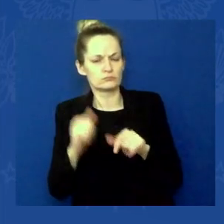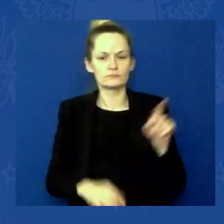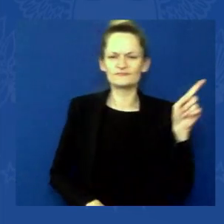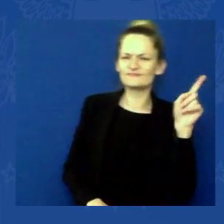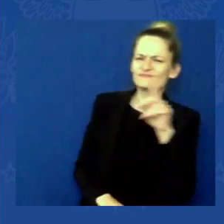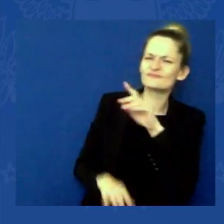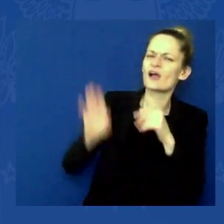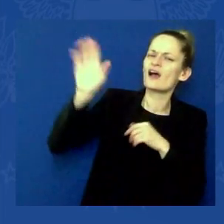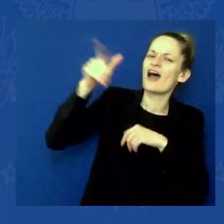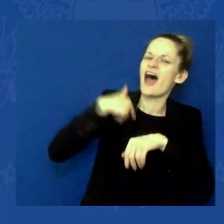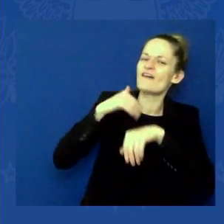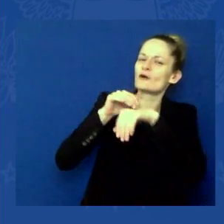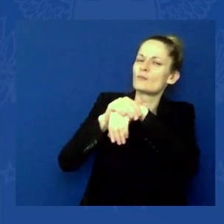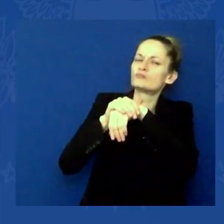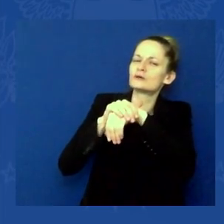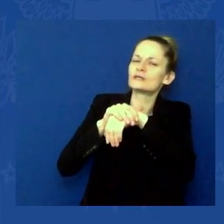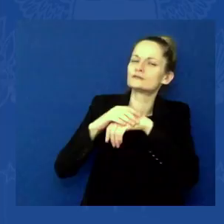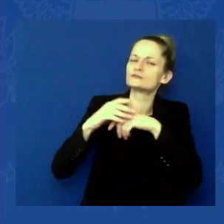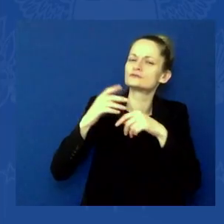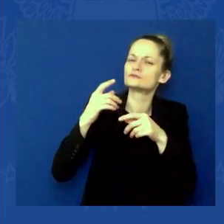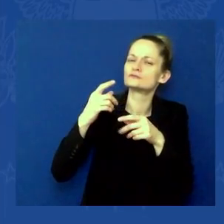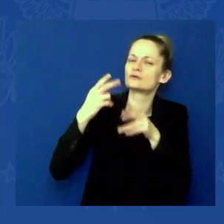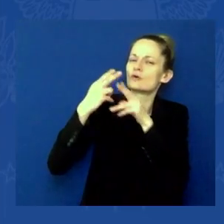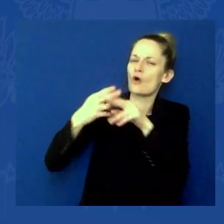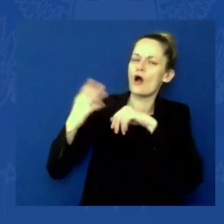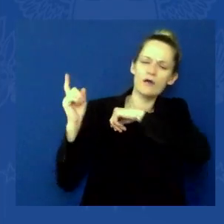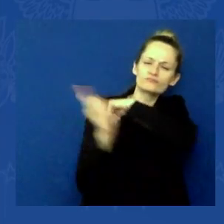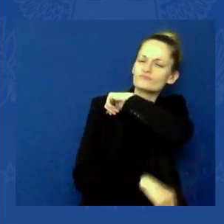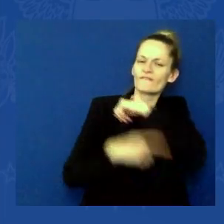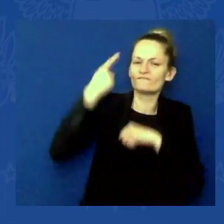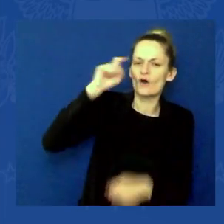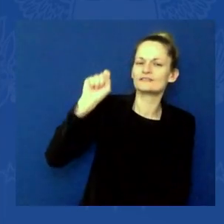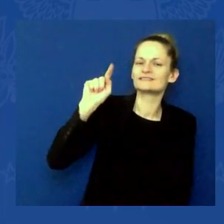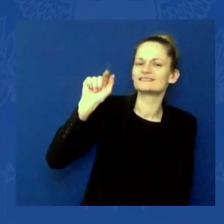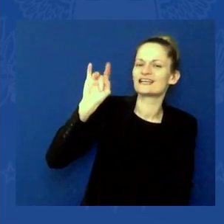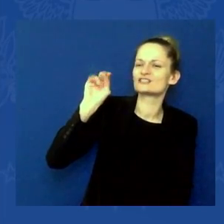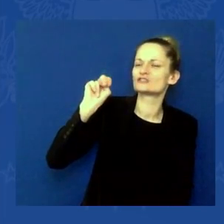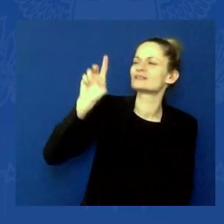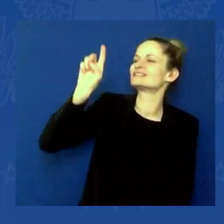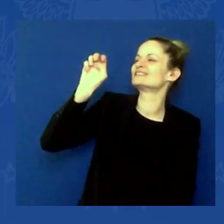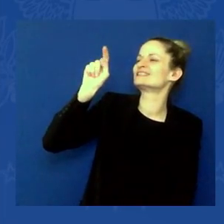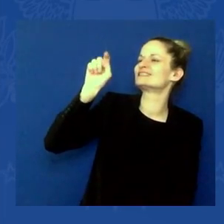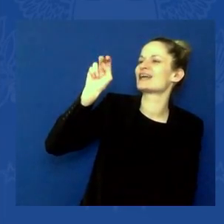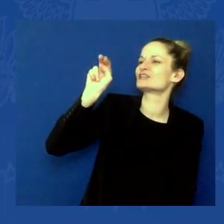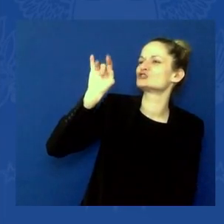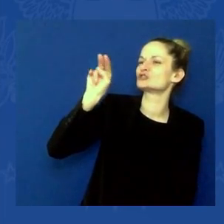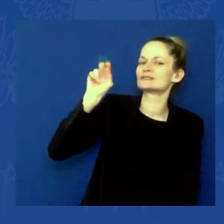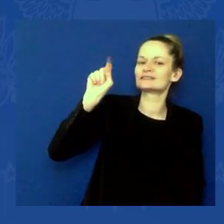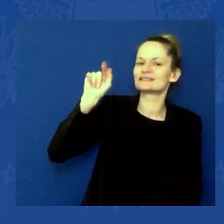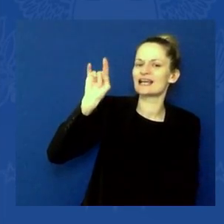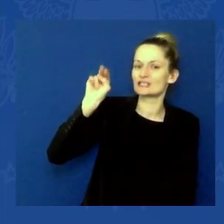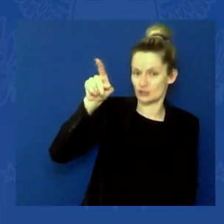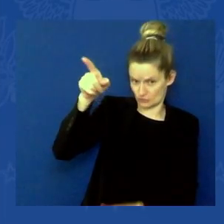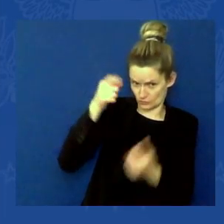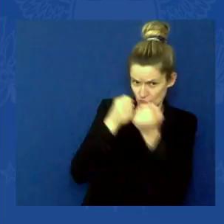Would you support sanctions against the Taliban under certain conditions? On Friday, you mentioned "harsh conditions" if they misbehaved.